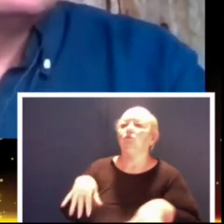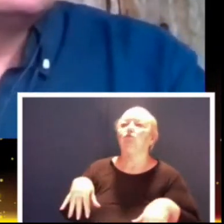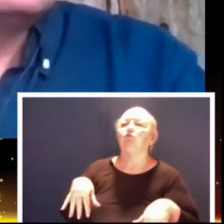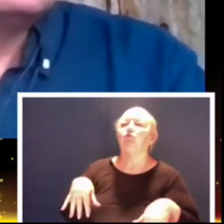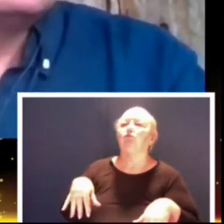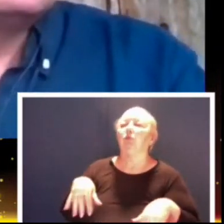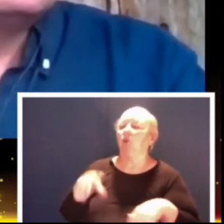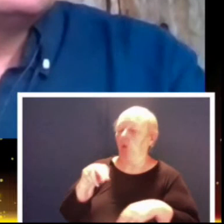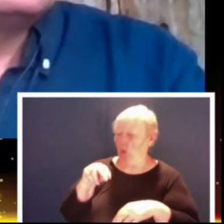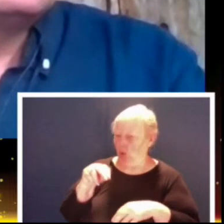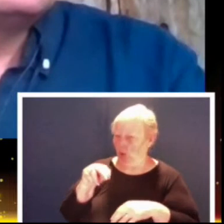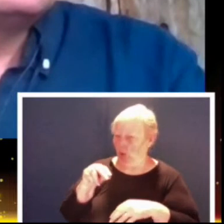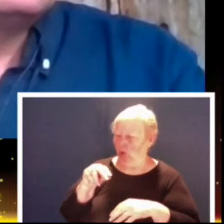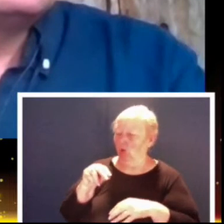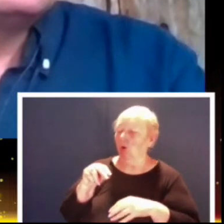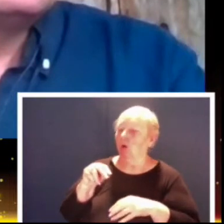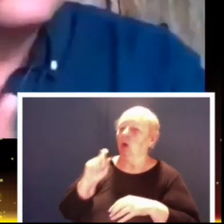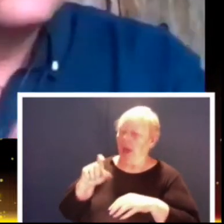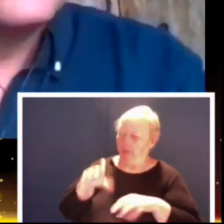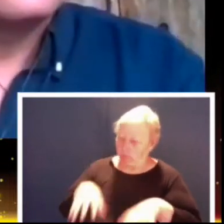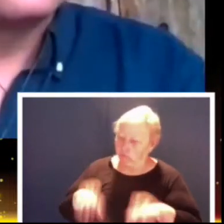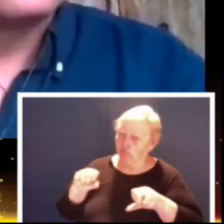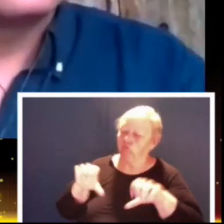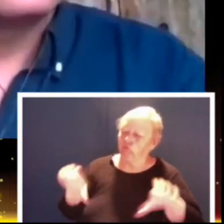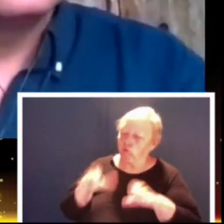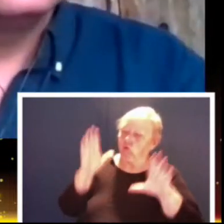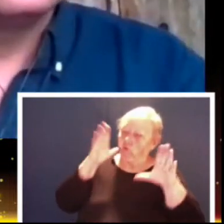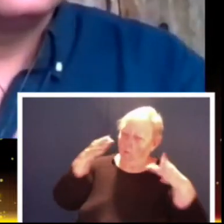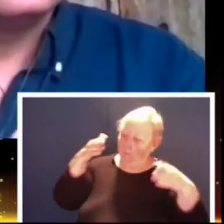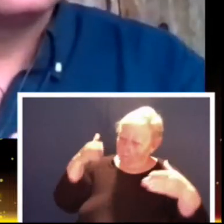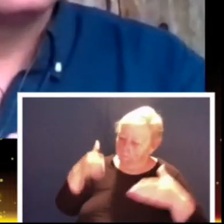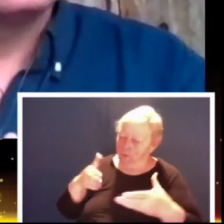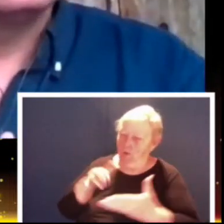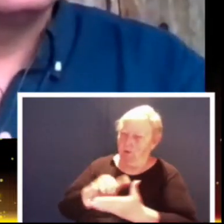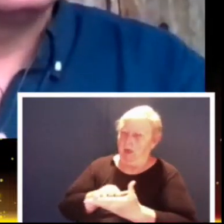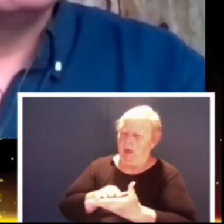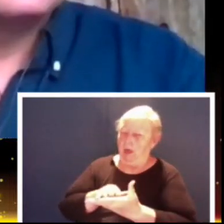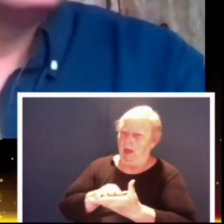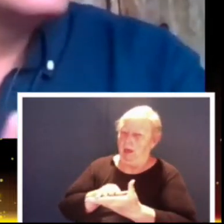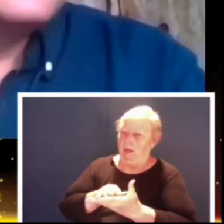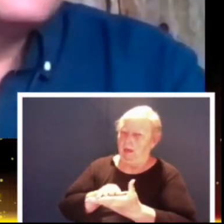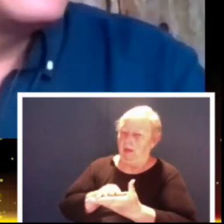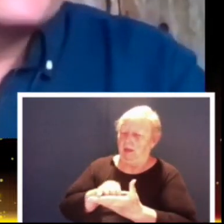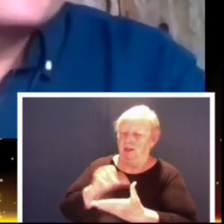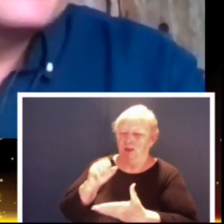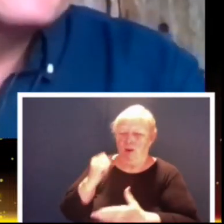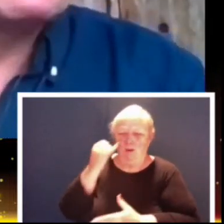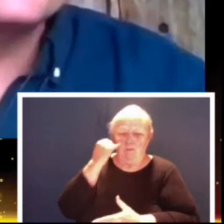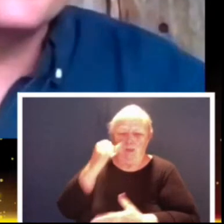that peace can go along with that? Or is there a dimension, or an experience